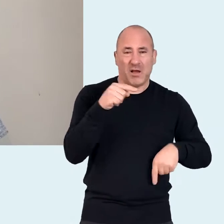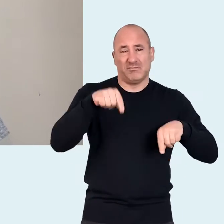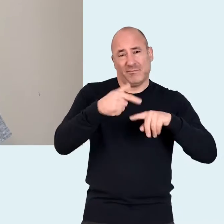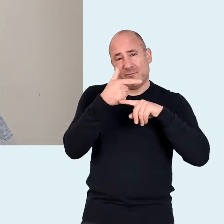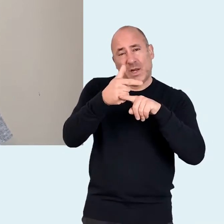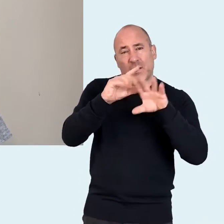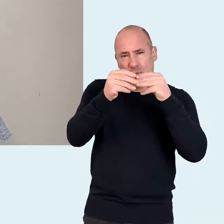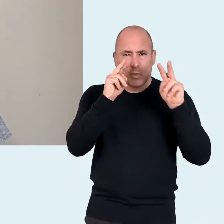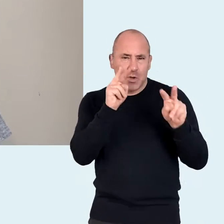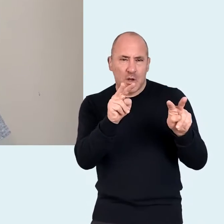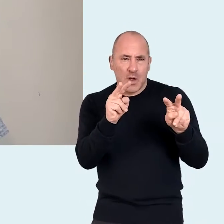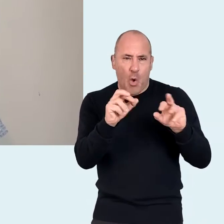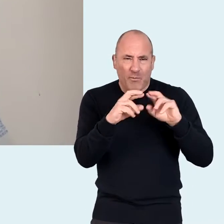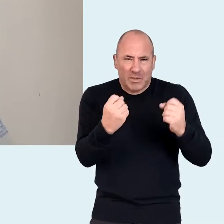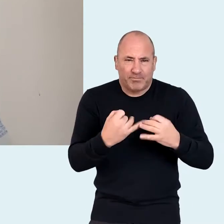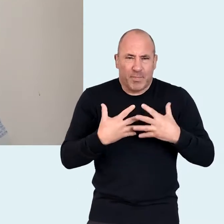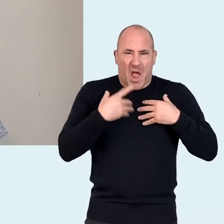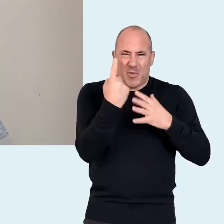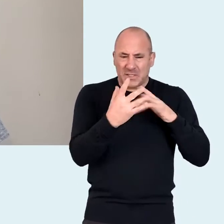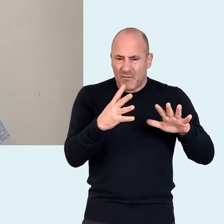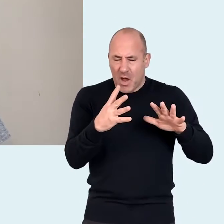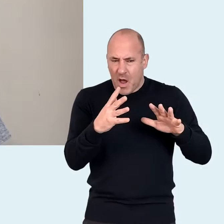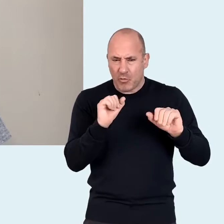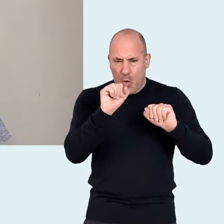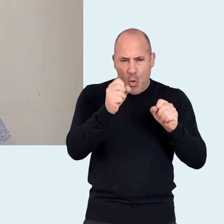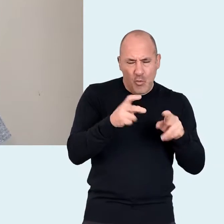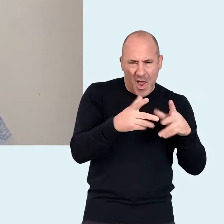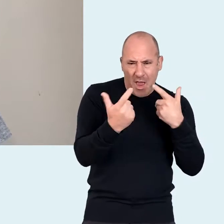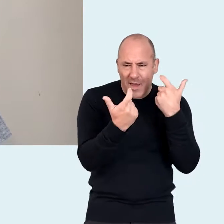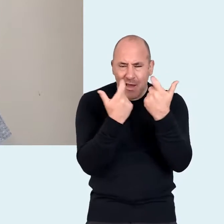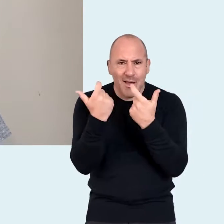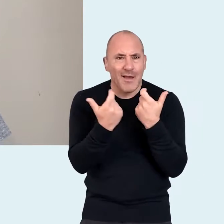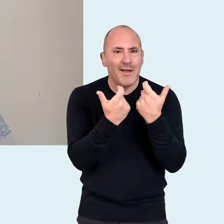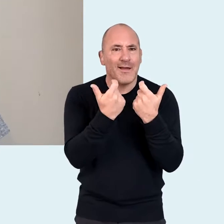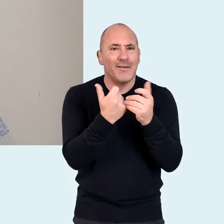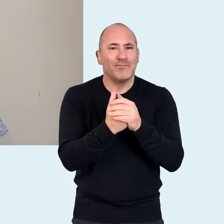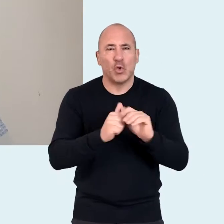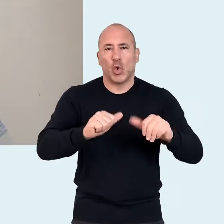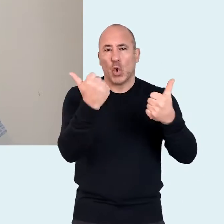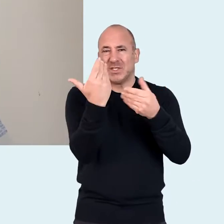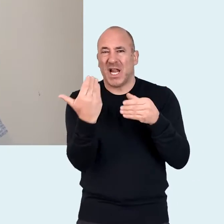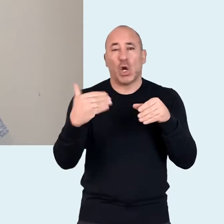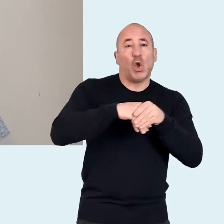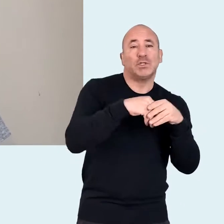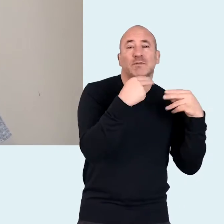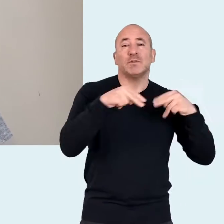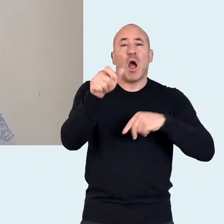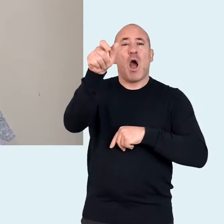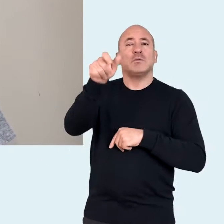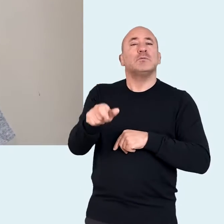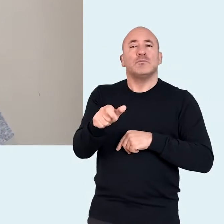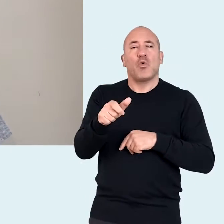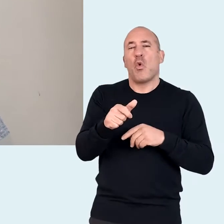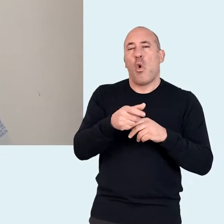you on a path to find your way. A good, inclusive dance practitioner often has to meet a range